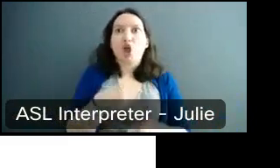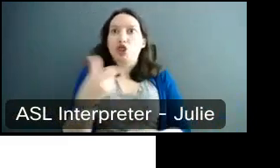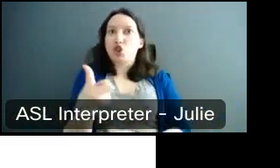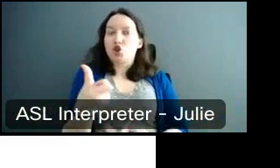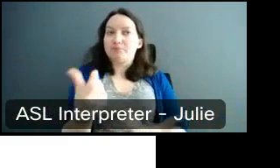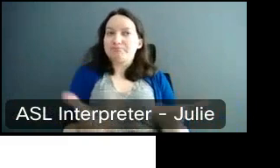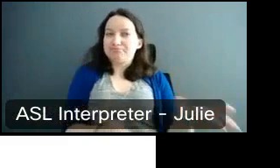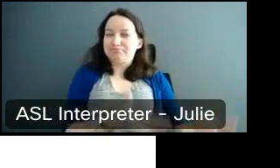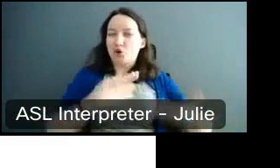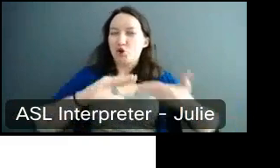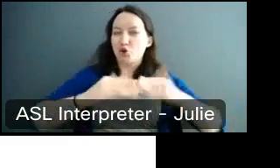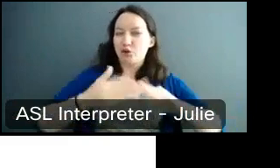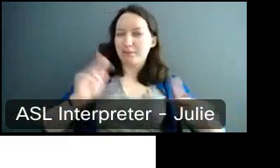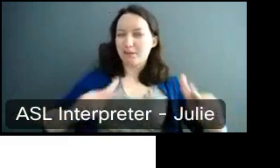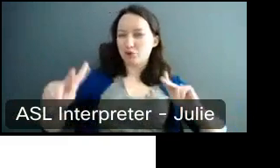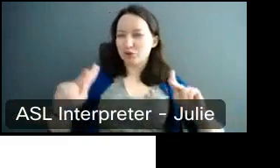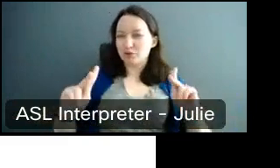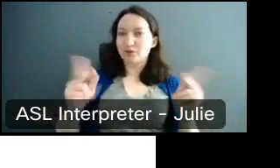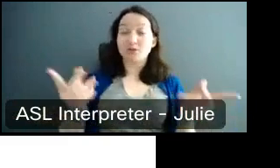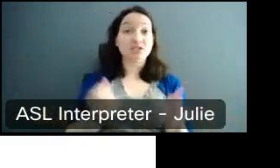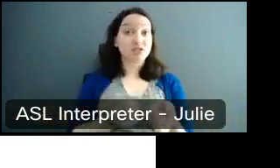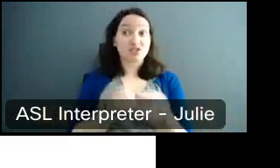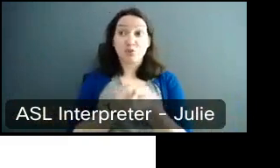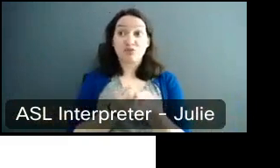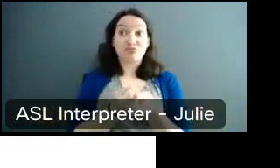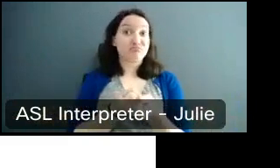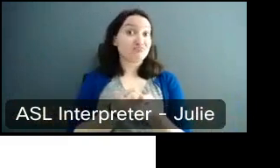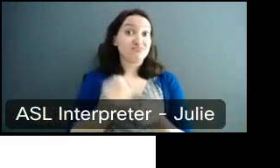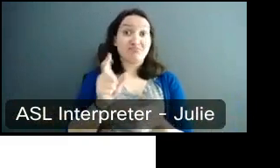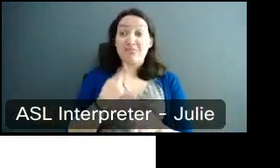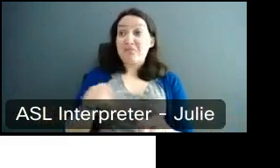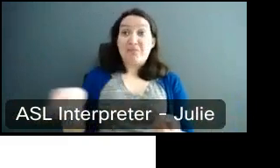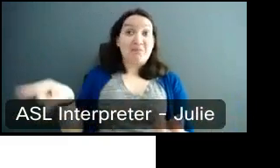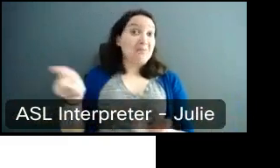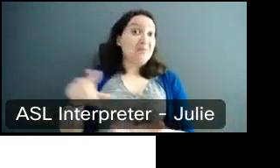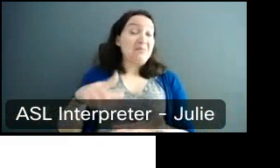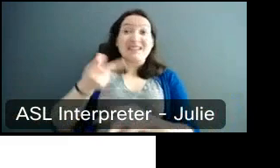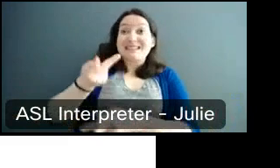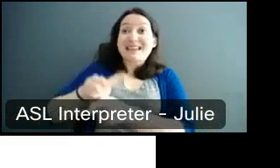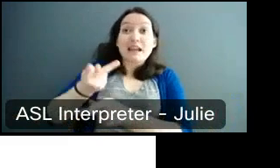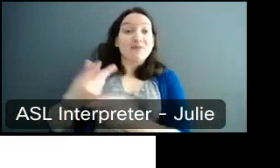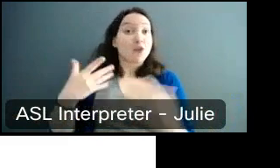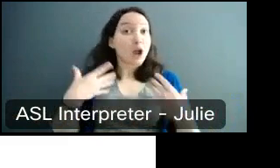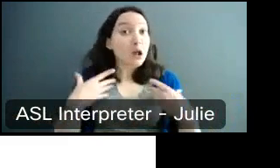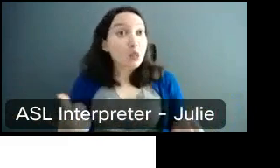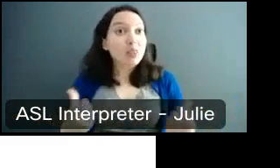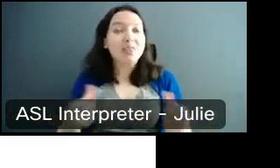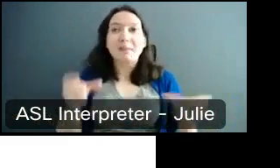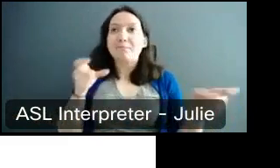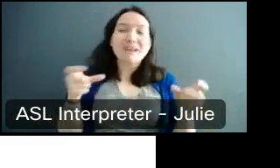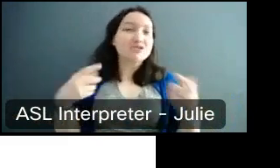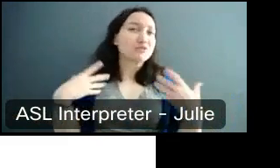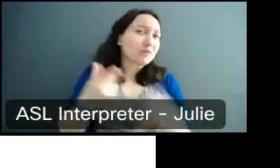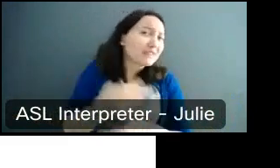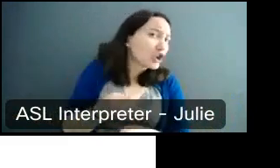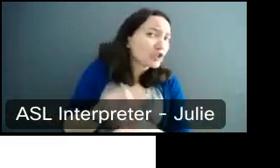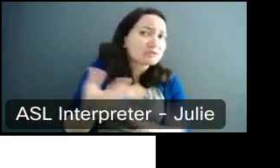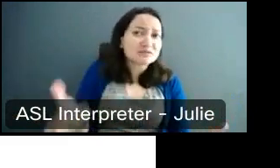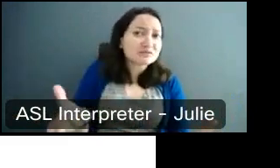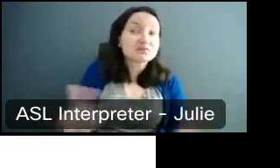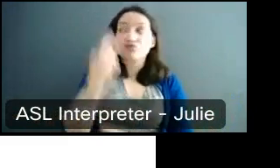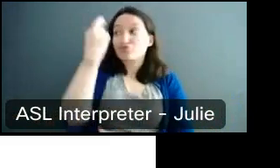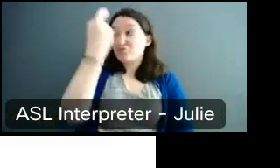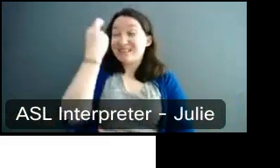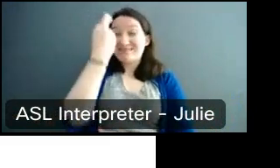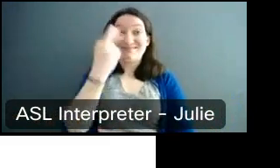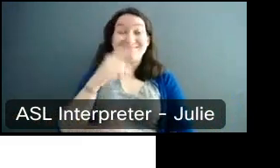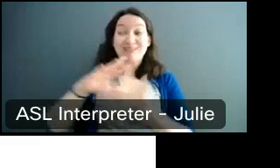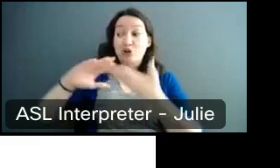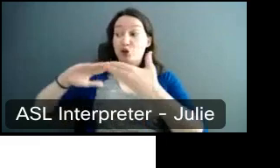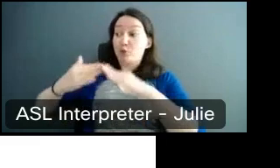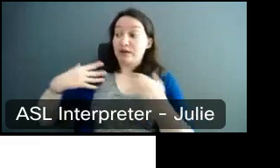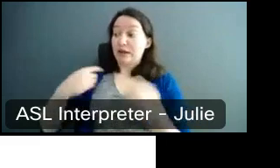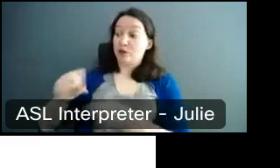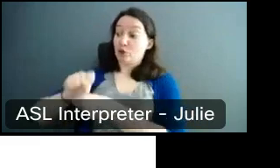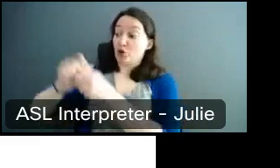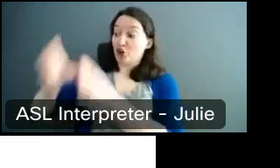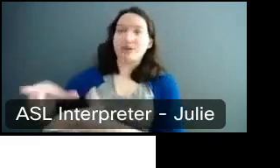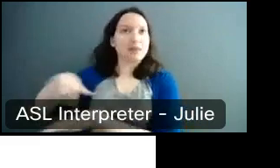Community members in terms of supporting them in, you know, taking care of their health or managing their health care, because all these community health workers are paid by us.